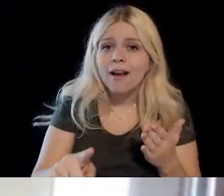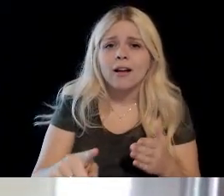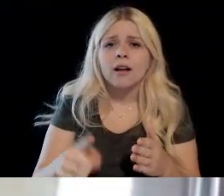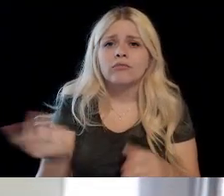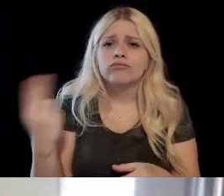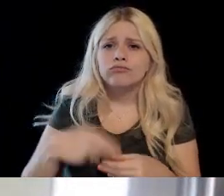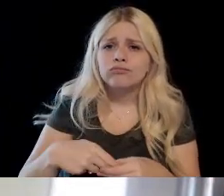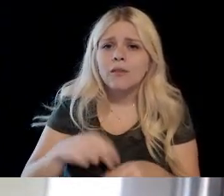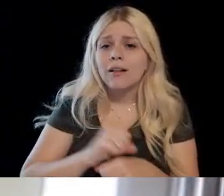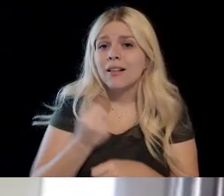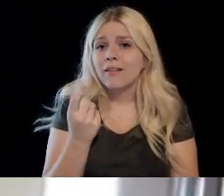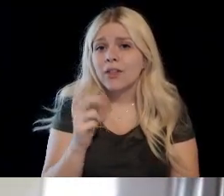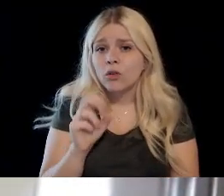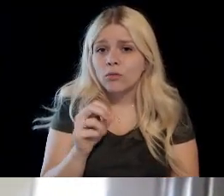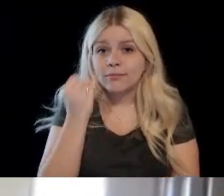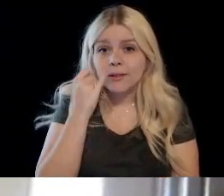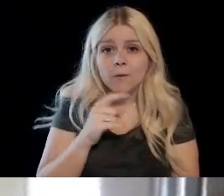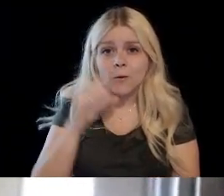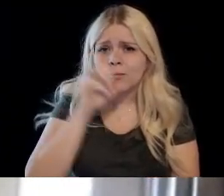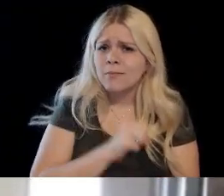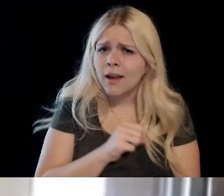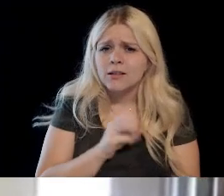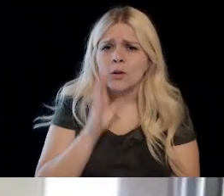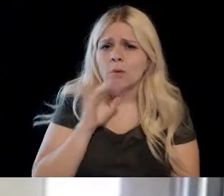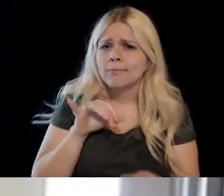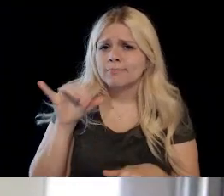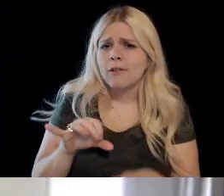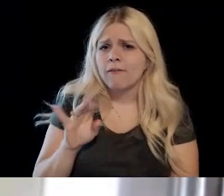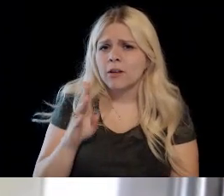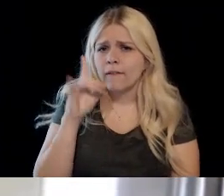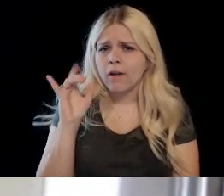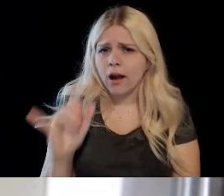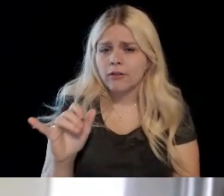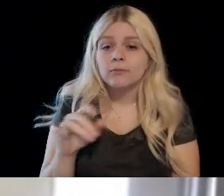missed any, they live on on Facebook forever. You can also go to our YouTube channel (Utah's